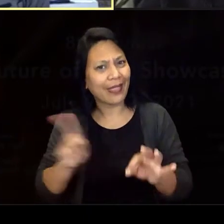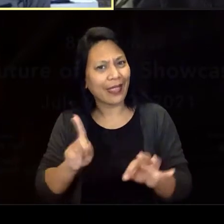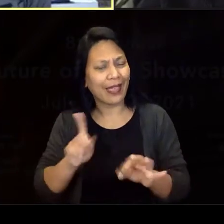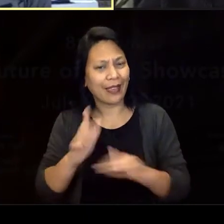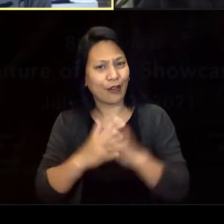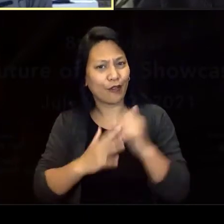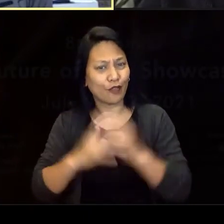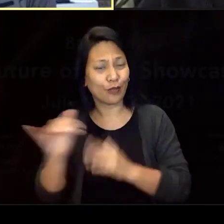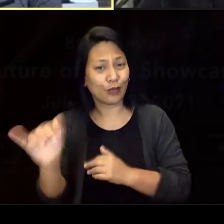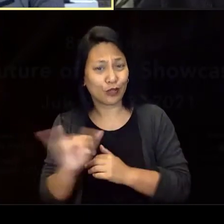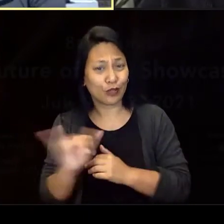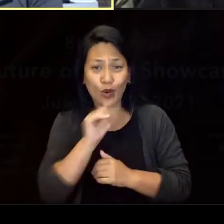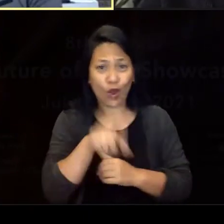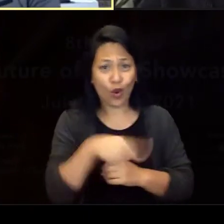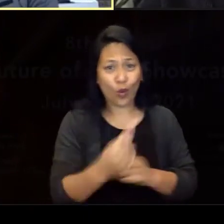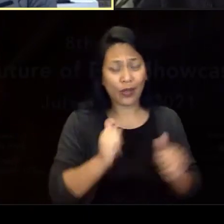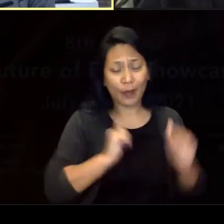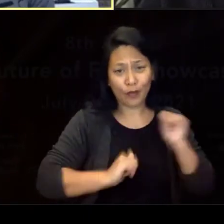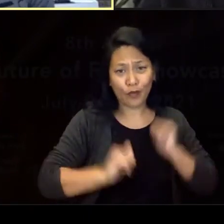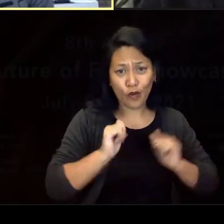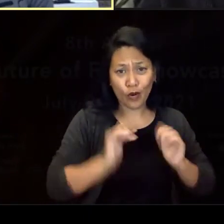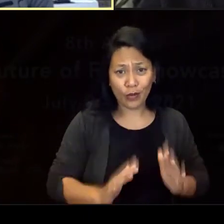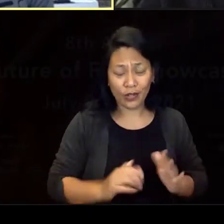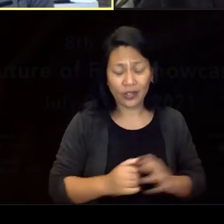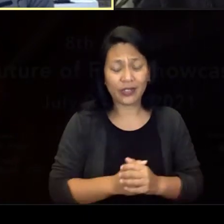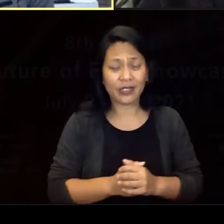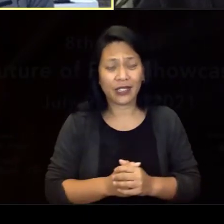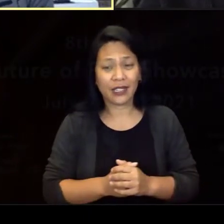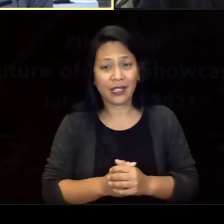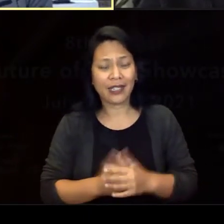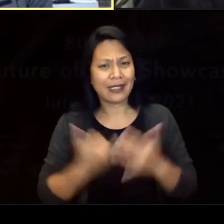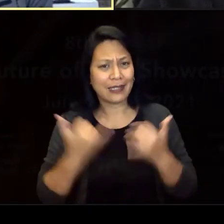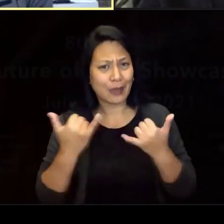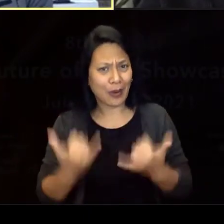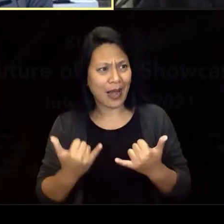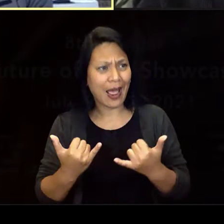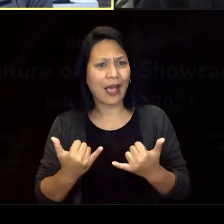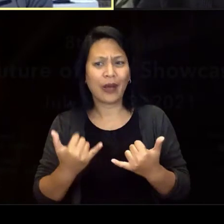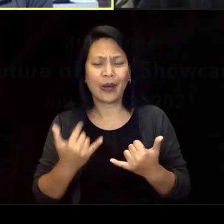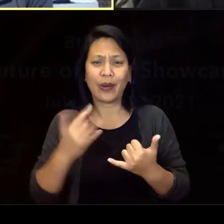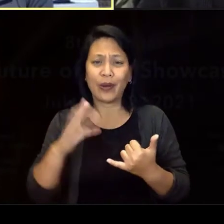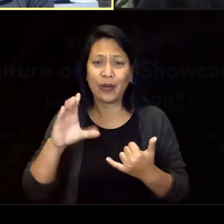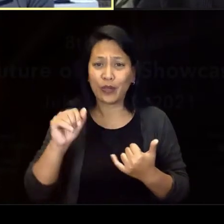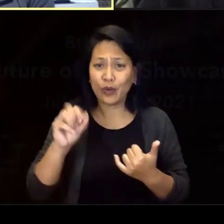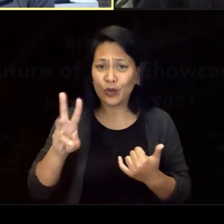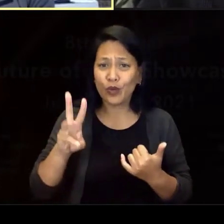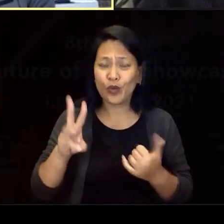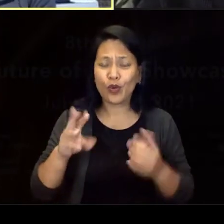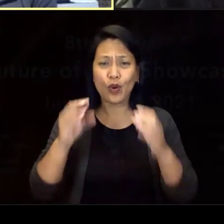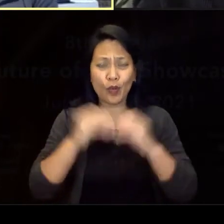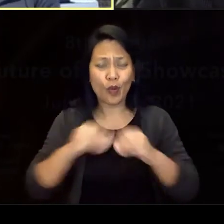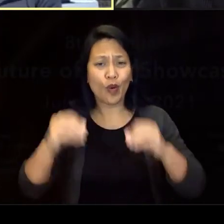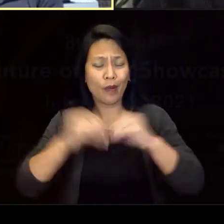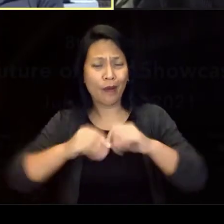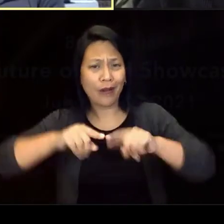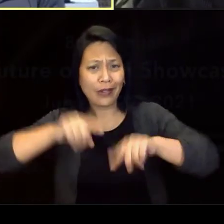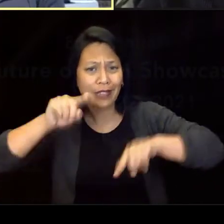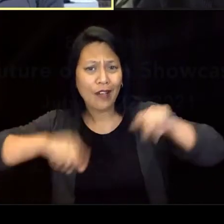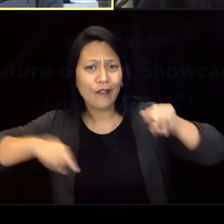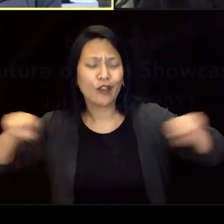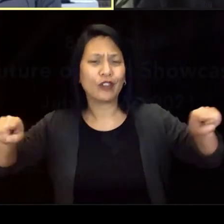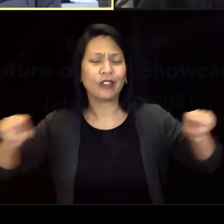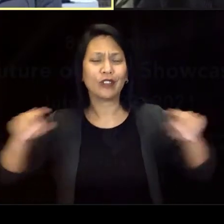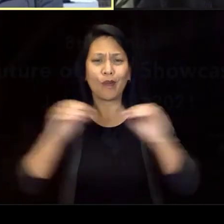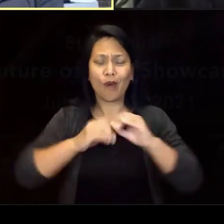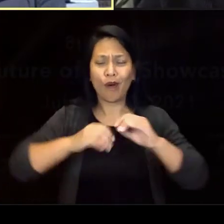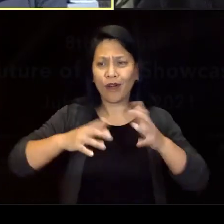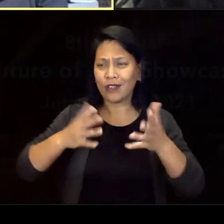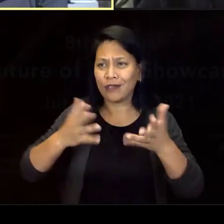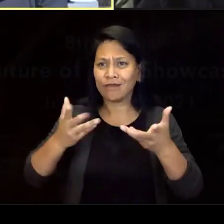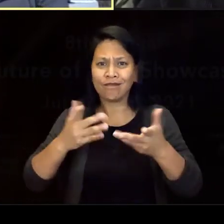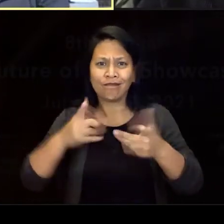Cause like, as we're slowly diversifying our crew, as well as like our talent and stuff too, we all come from different backgrounds and